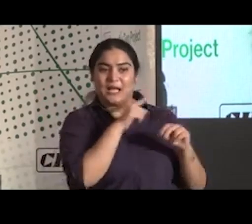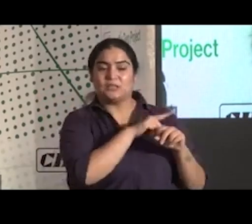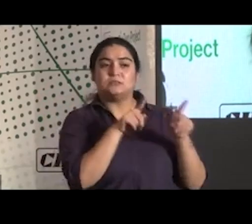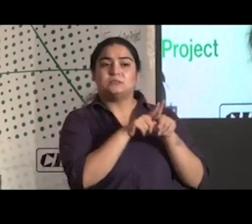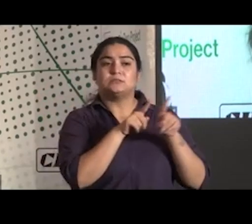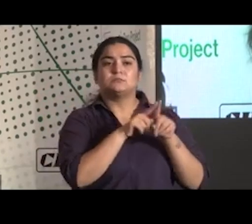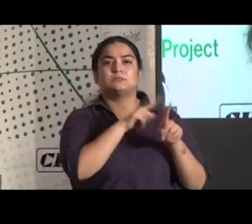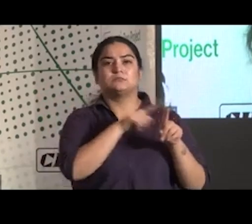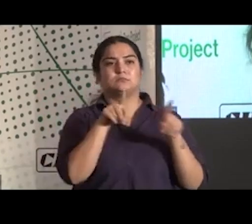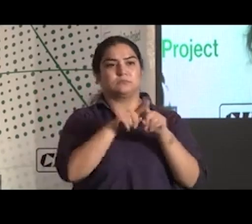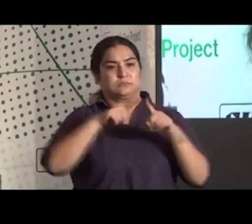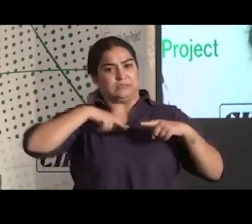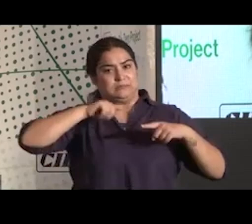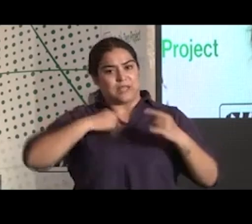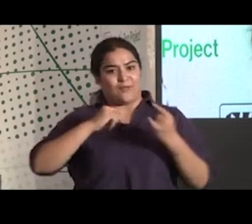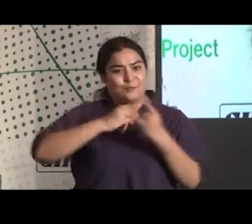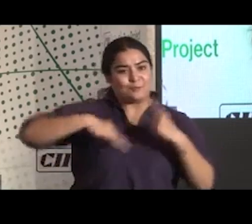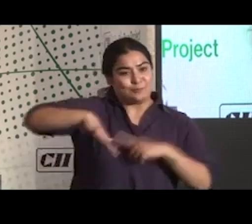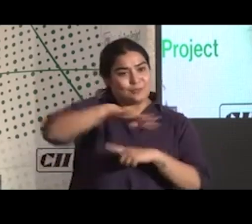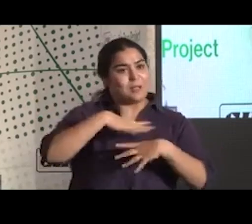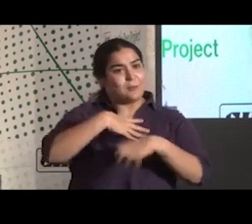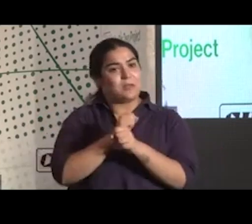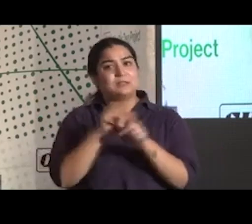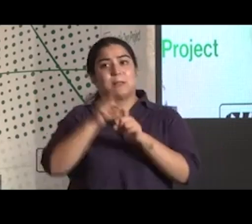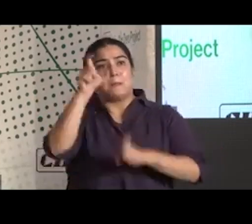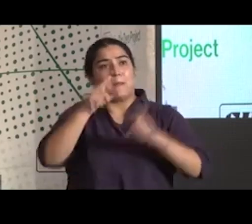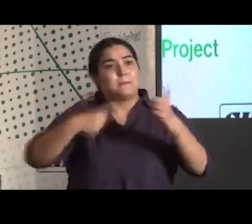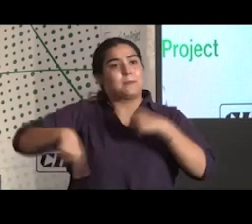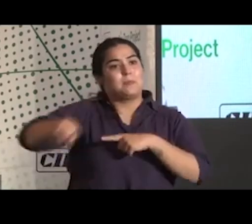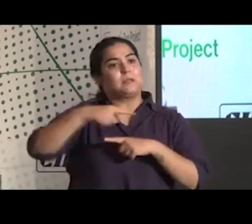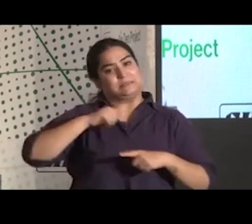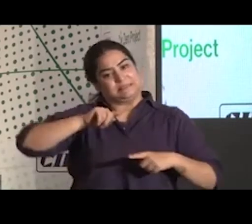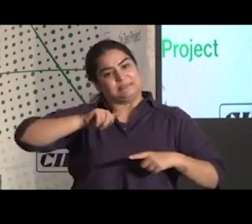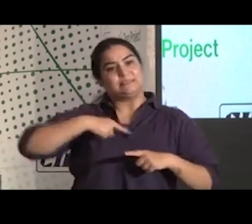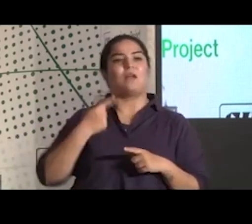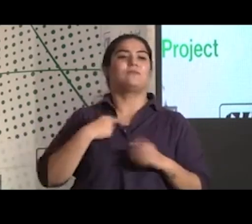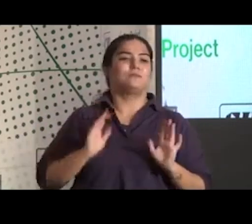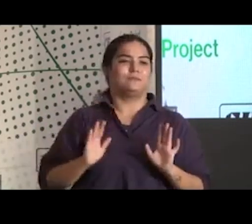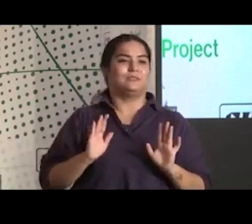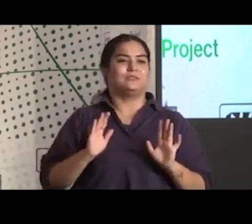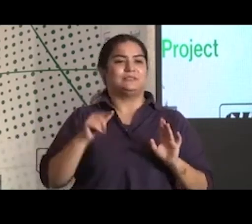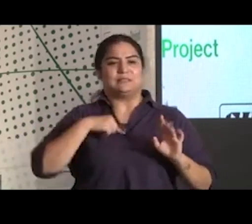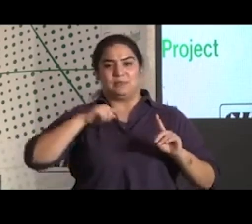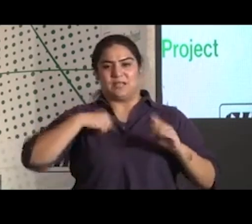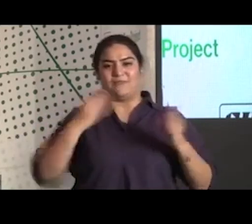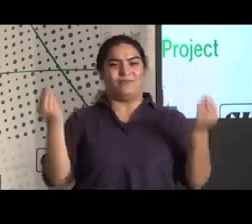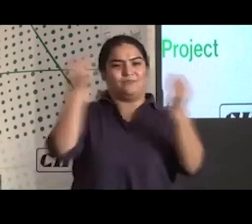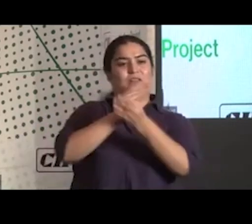creating an environment where all of us can be ourselves. I think that's that's that's going to be the future of the world.